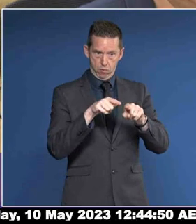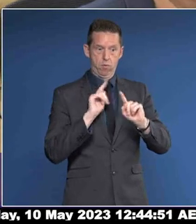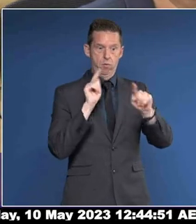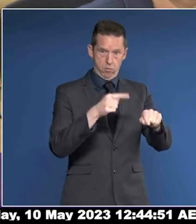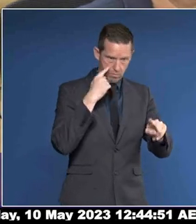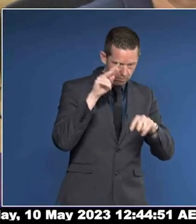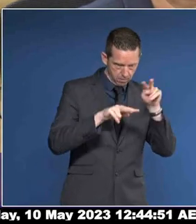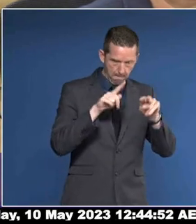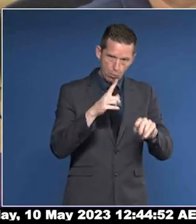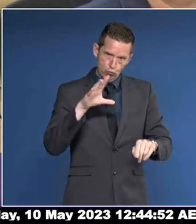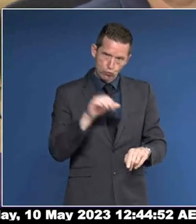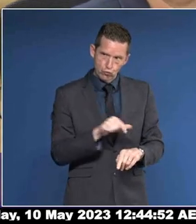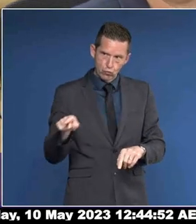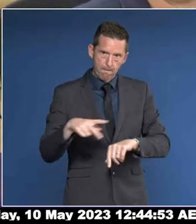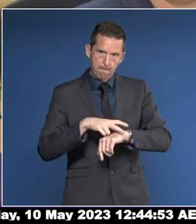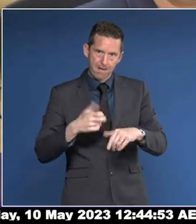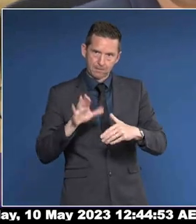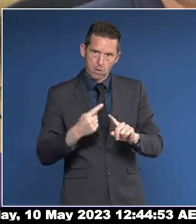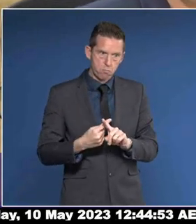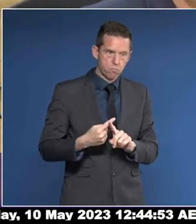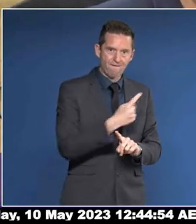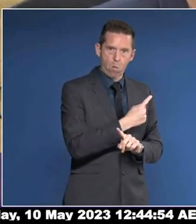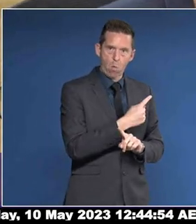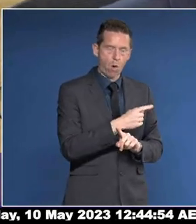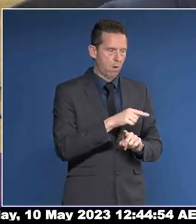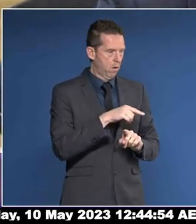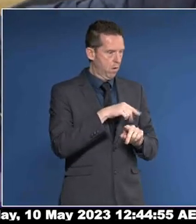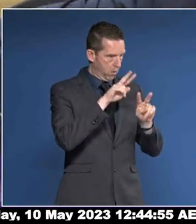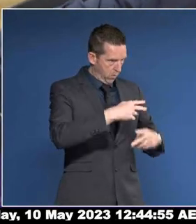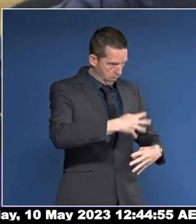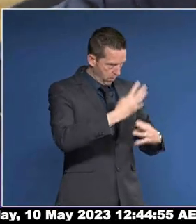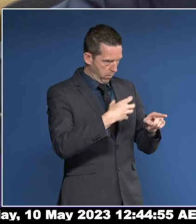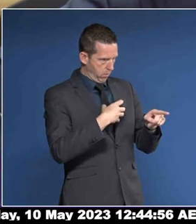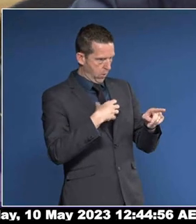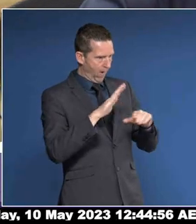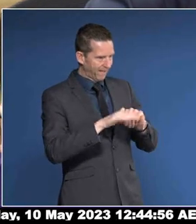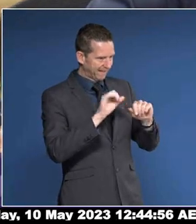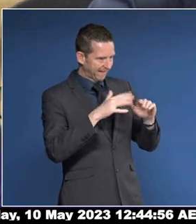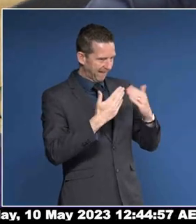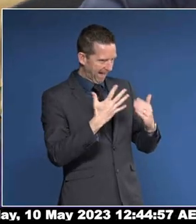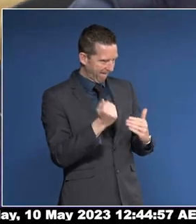relation to the New Year's Eve matter, do you think that you might have expected the